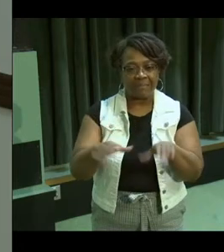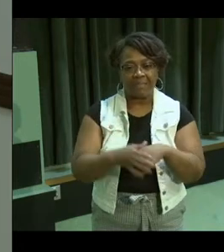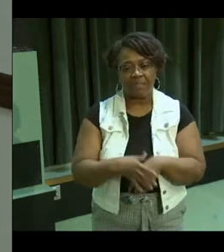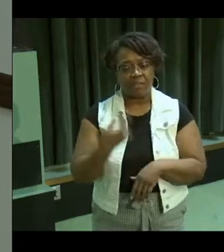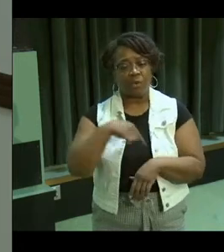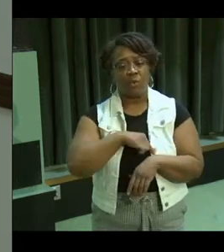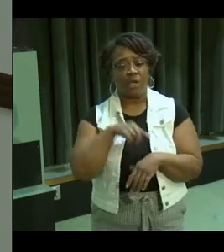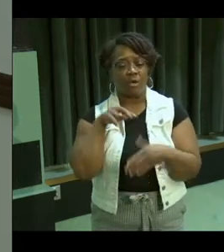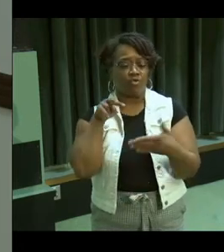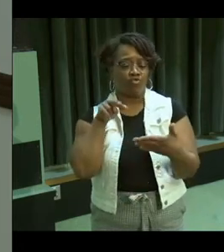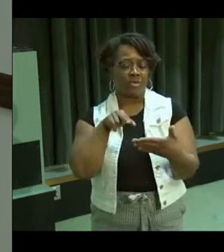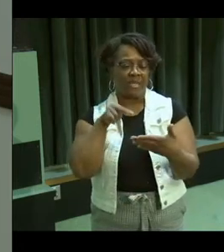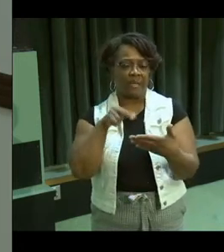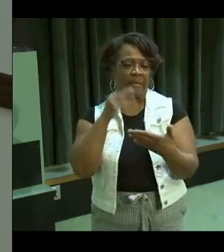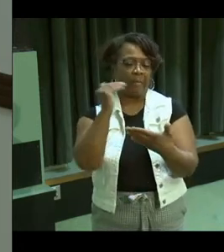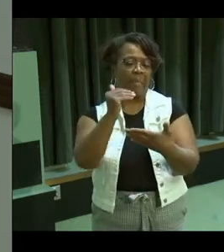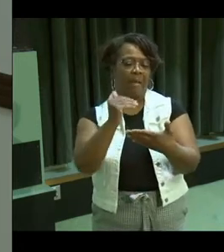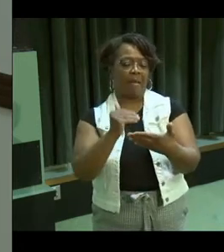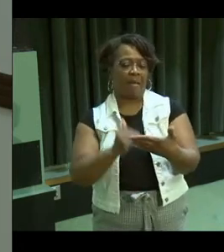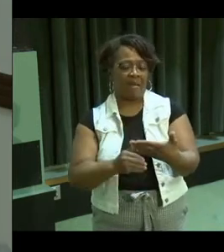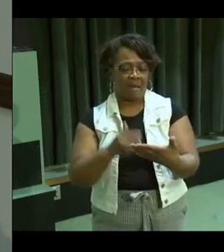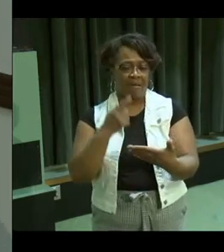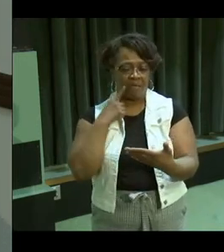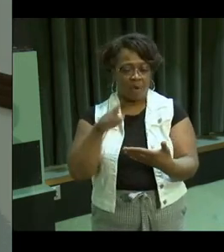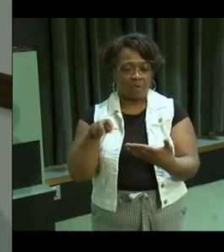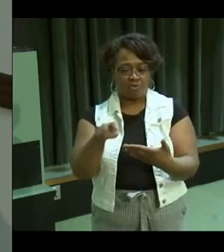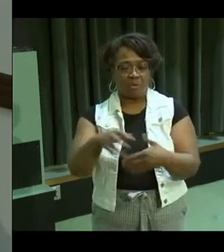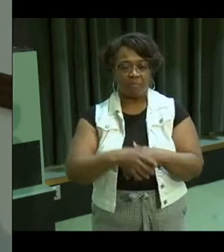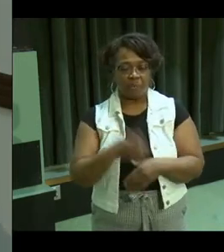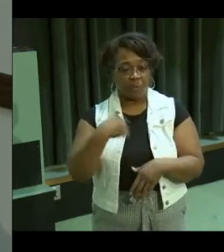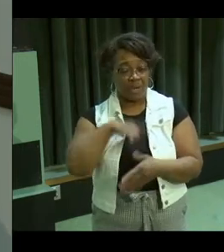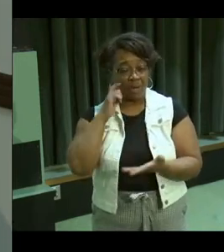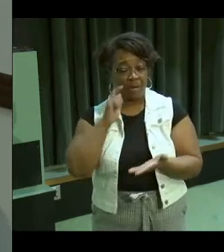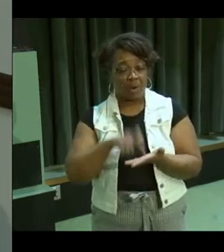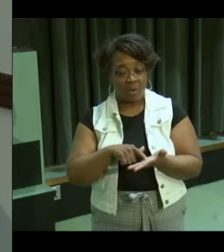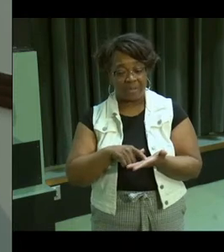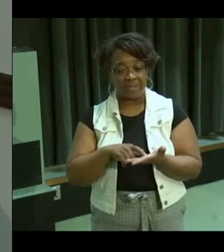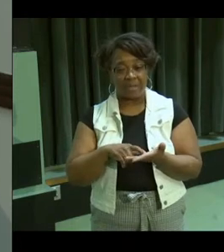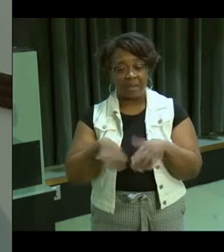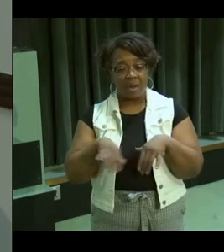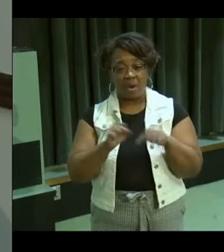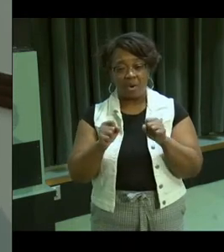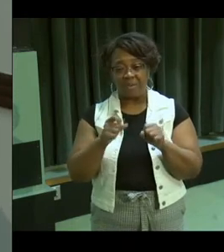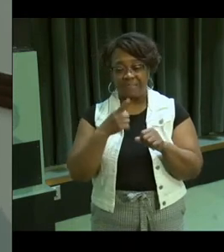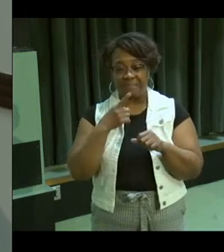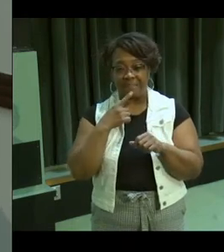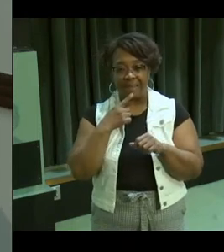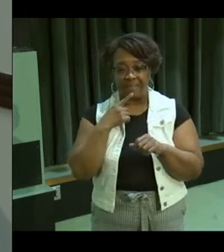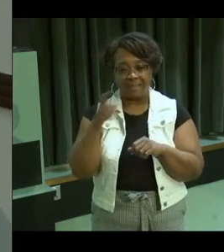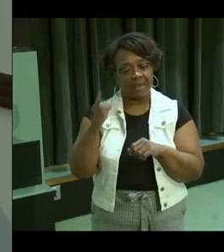looking through the through the itinerary, and we notice that